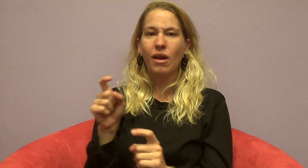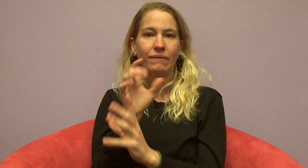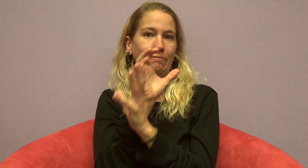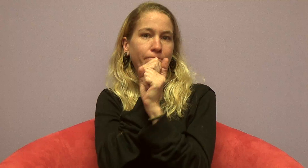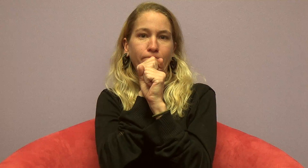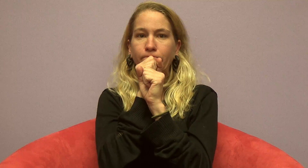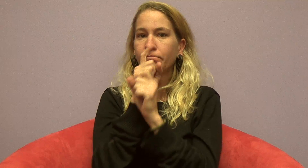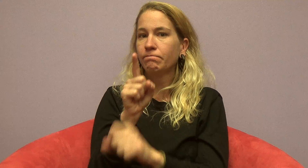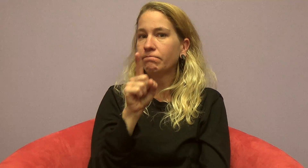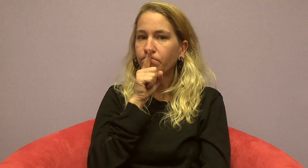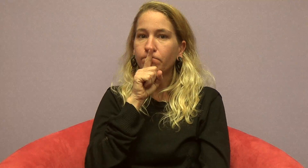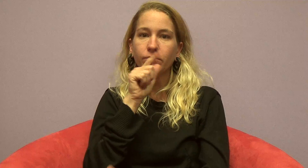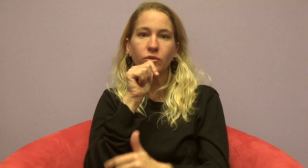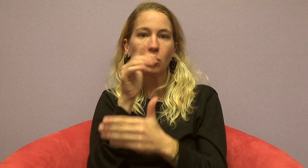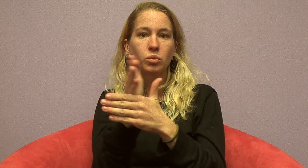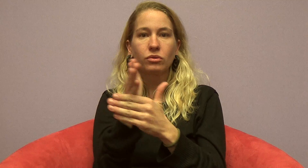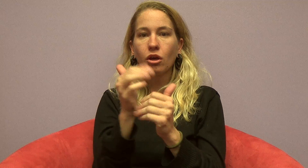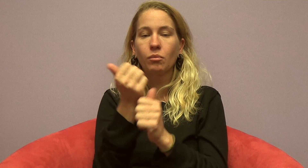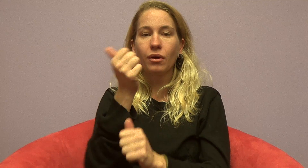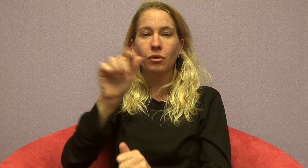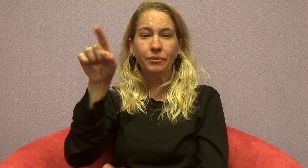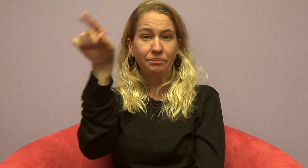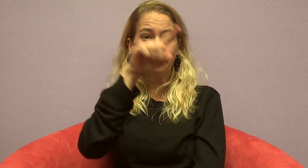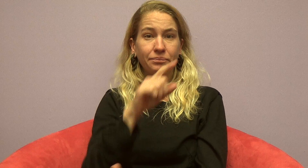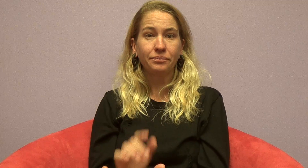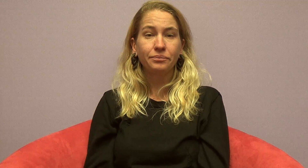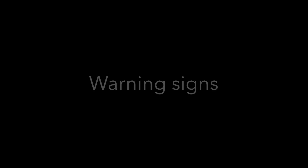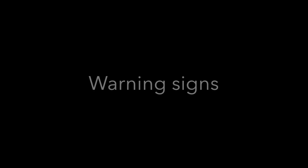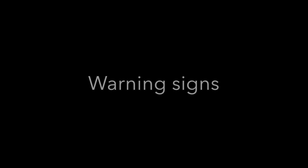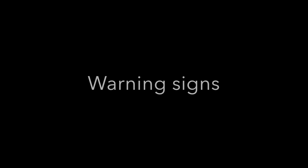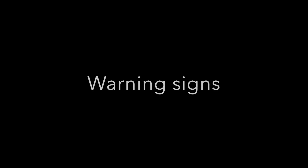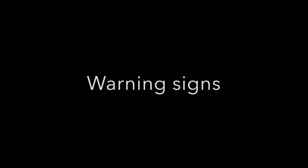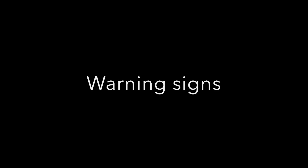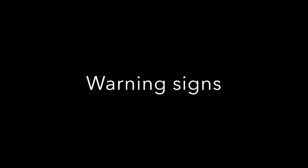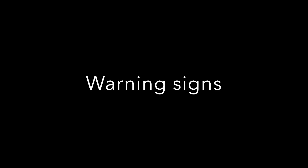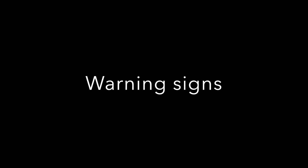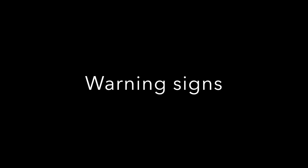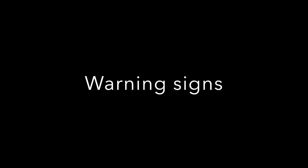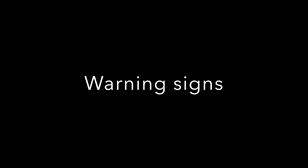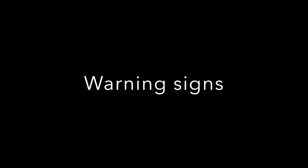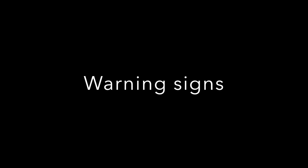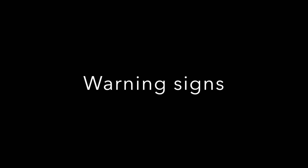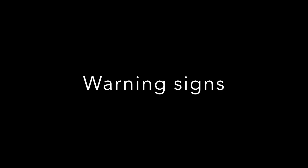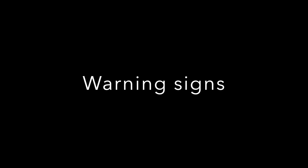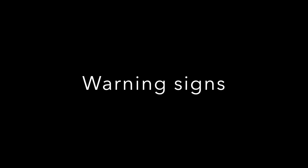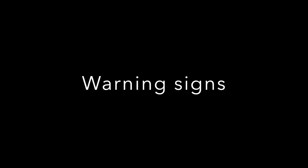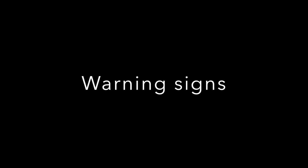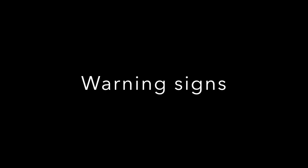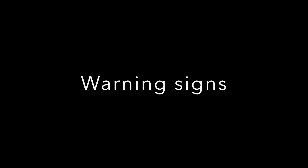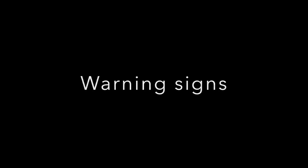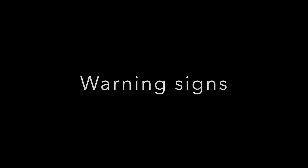the child would have to keep his/her mouth shut and not share with anyone. Warning signs.